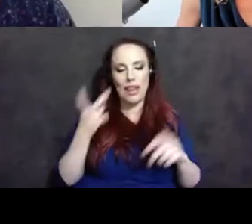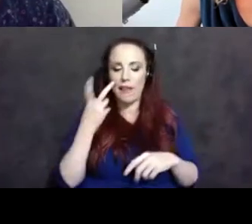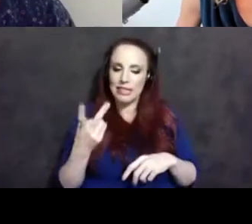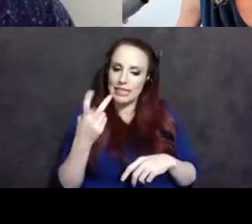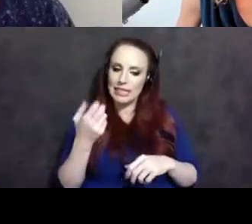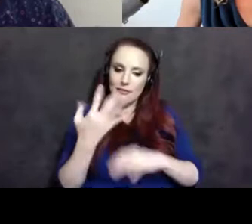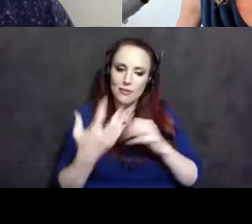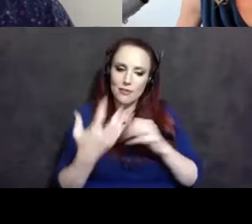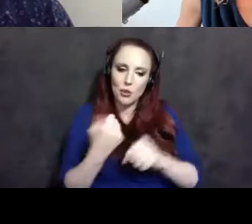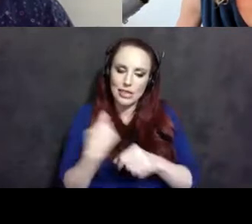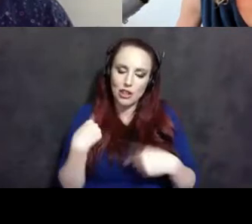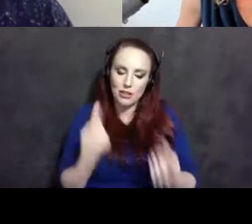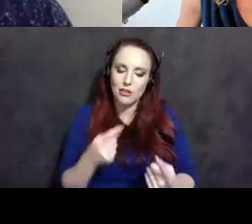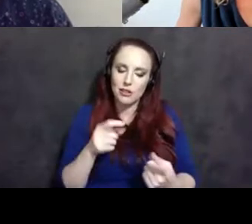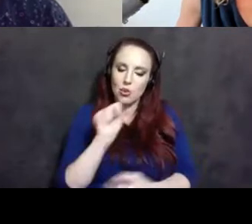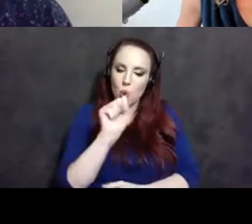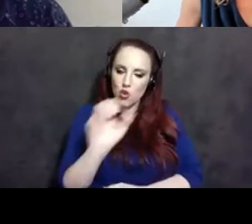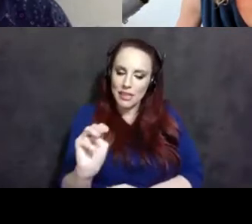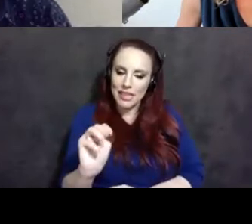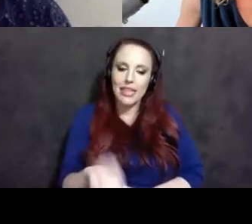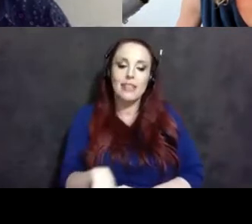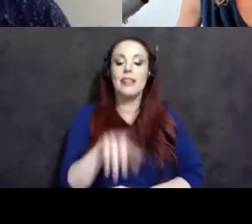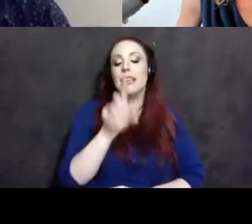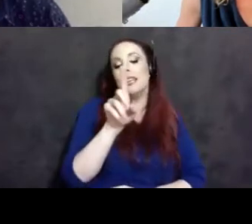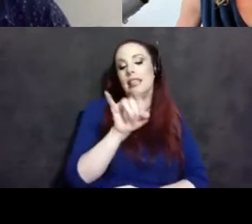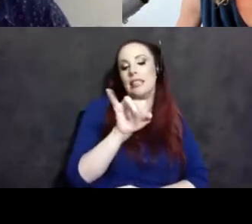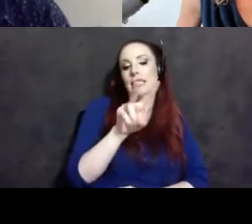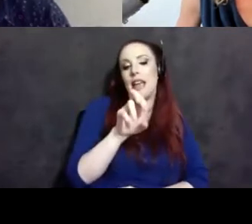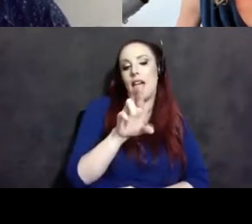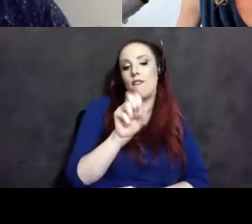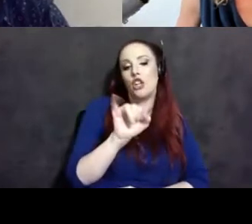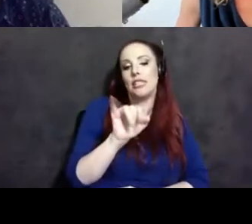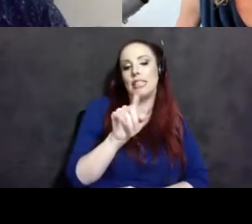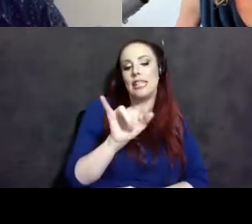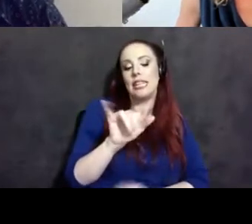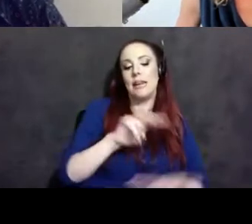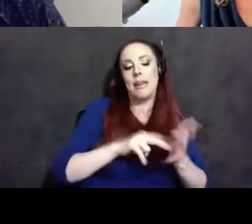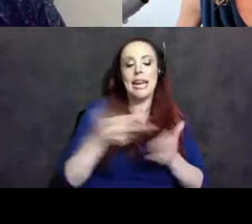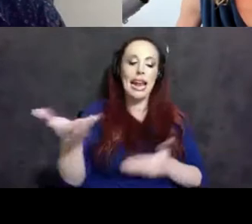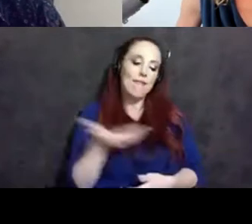about diversity is being invited to the party and inclusion is being asked to dance.